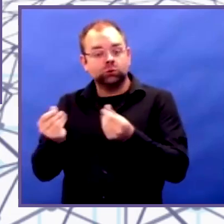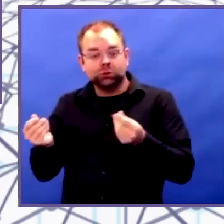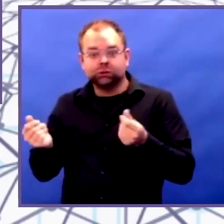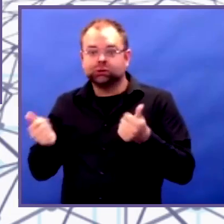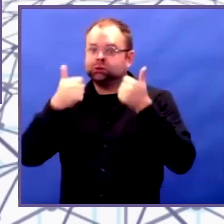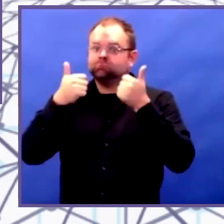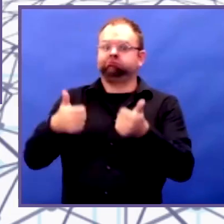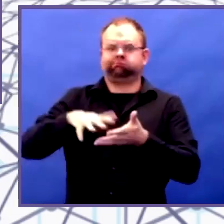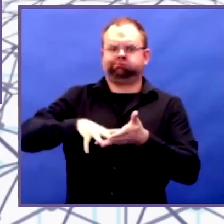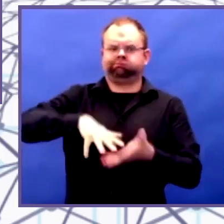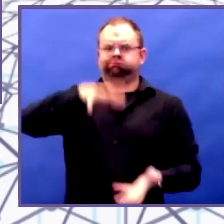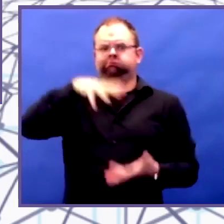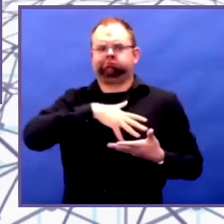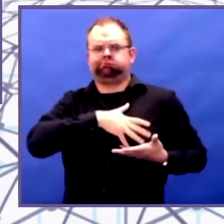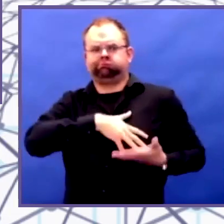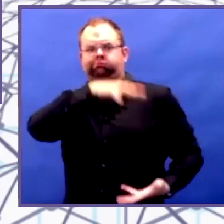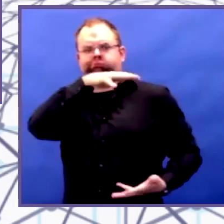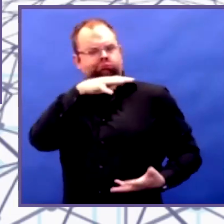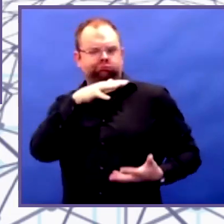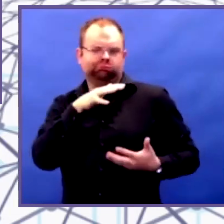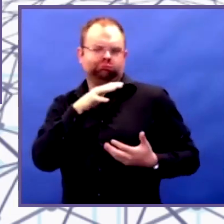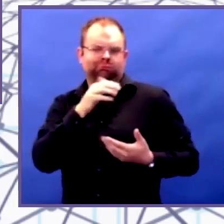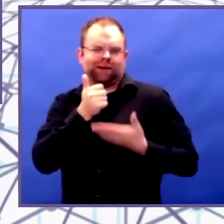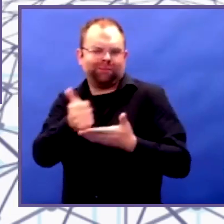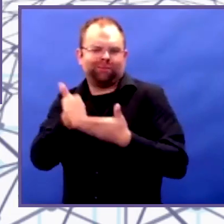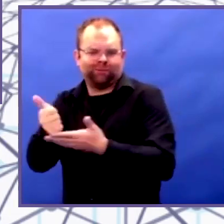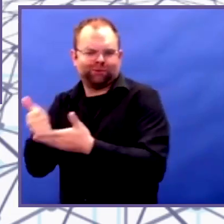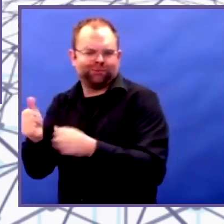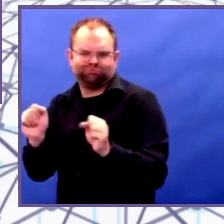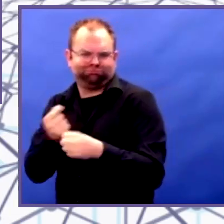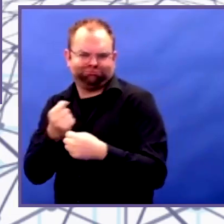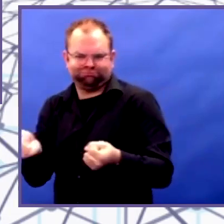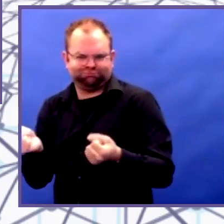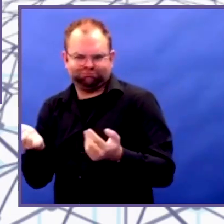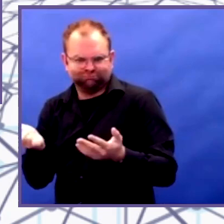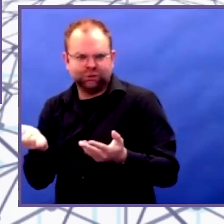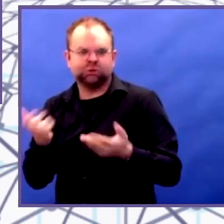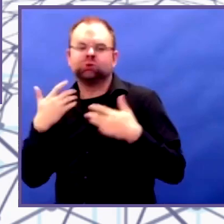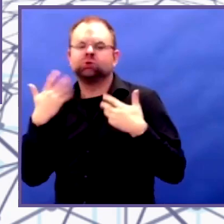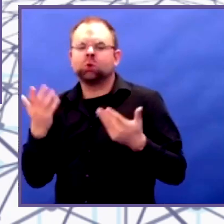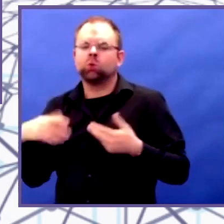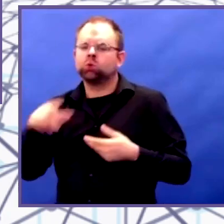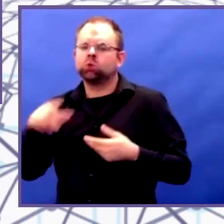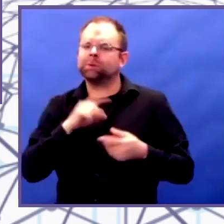So Sierra Leone has its arms widely open to receive you people in order to empower the